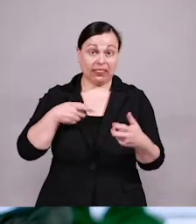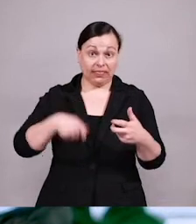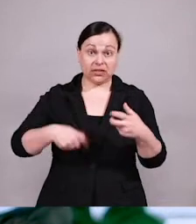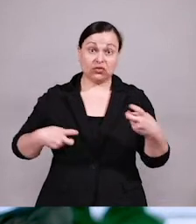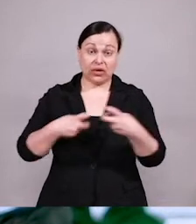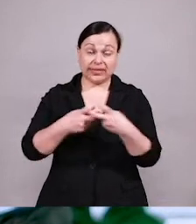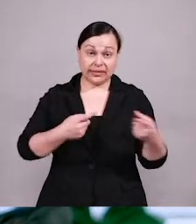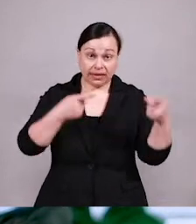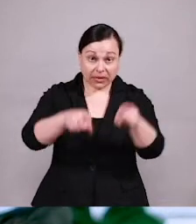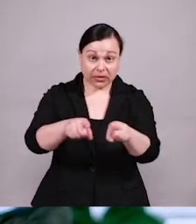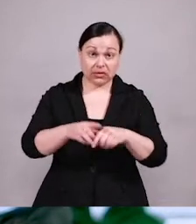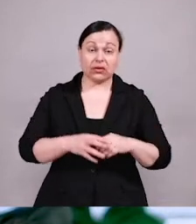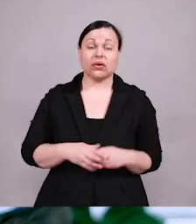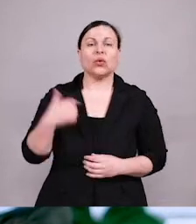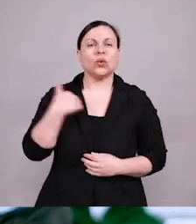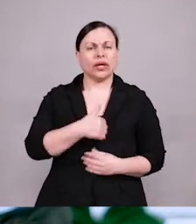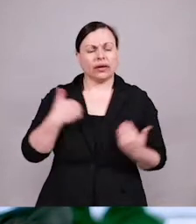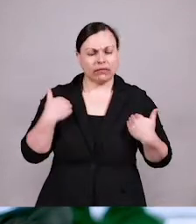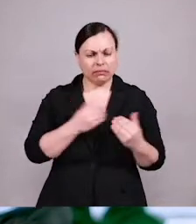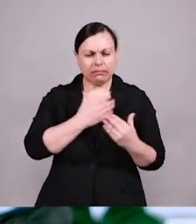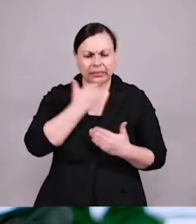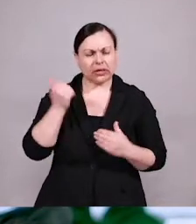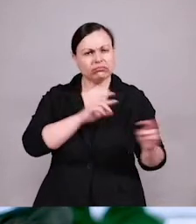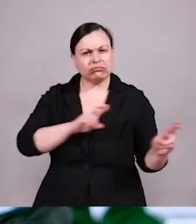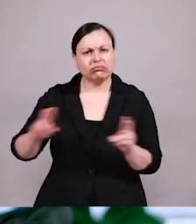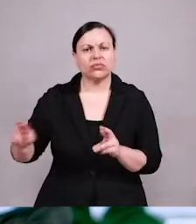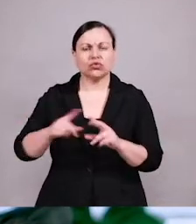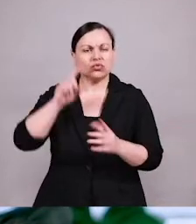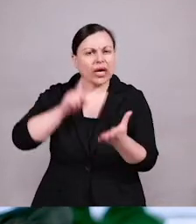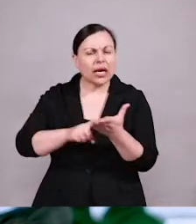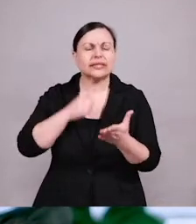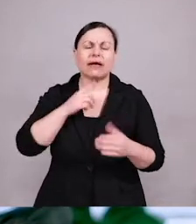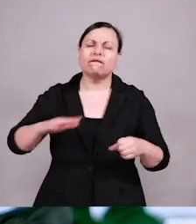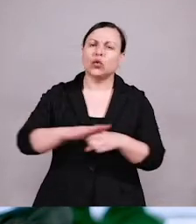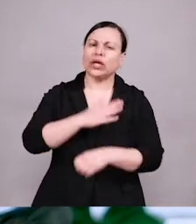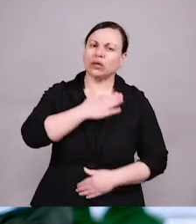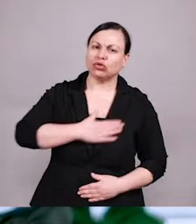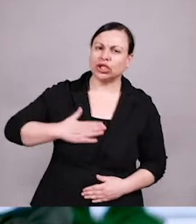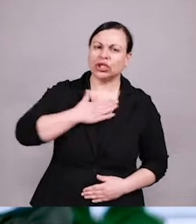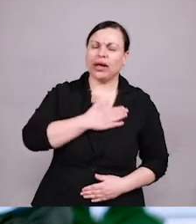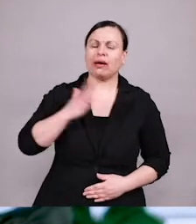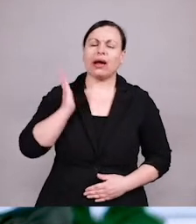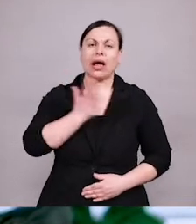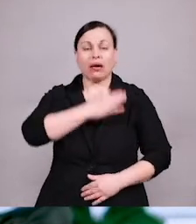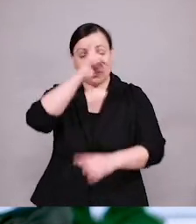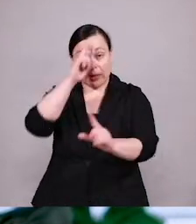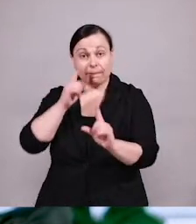prepared now to recognize and fully appreciate the importance of our mission - not just to our city,